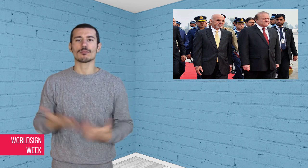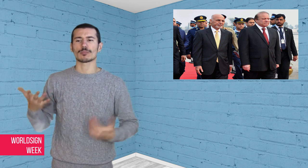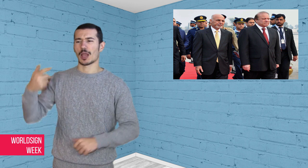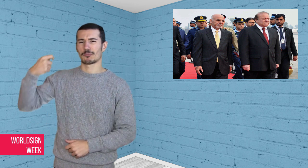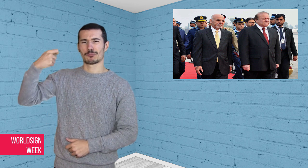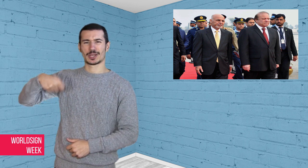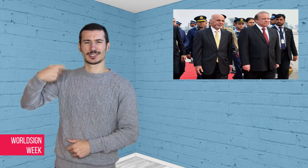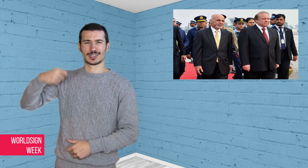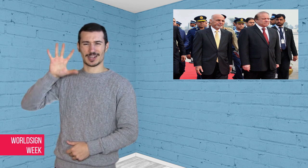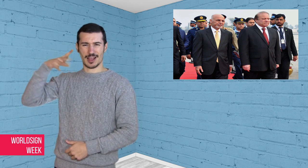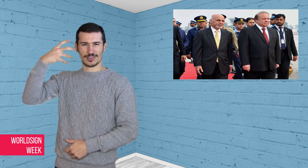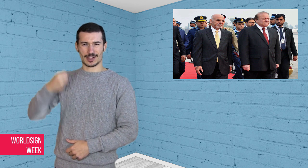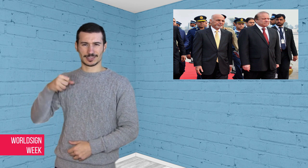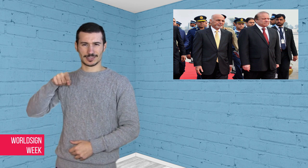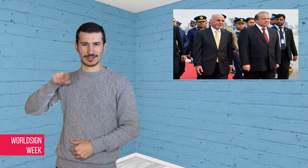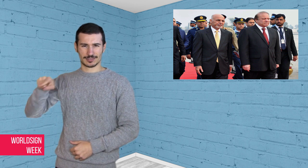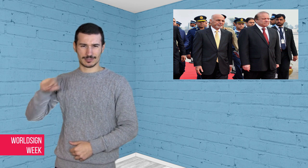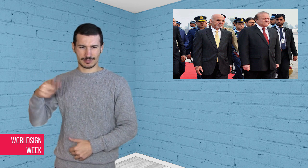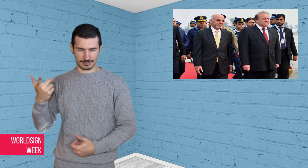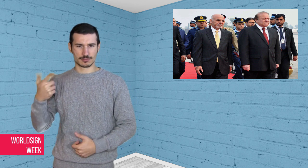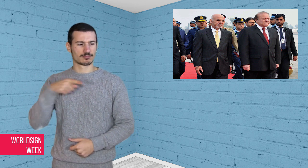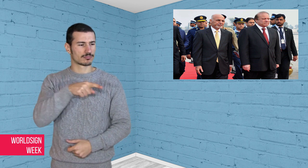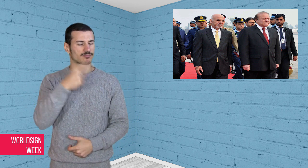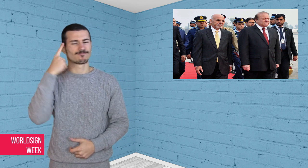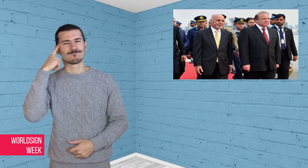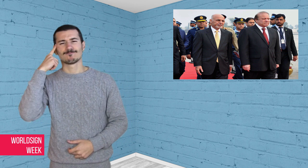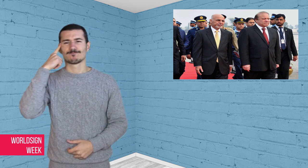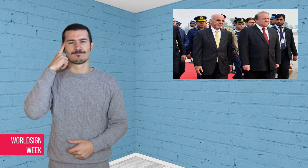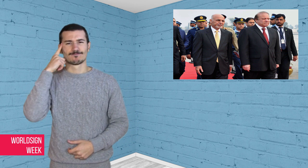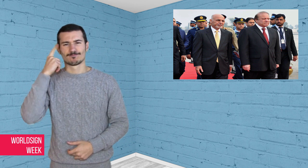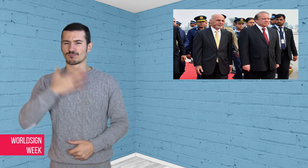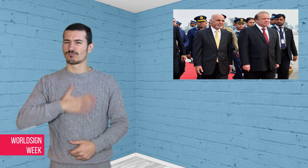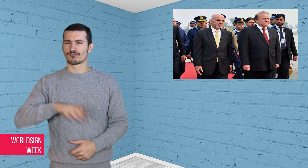pledge offered by Pakistan to rebuild Afghanistan.